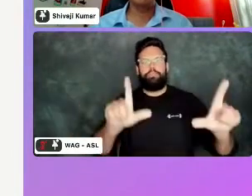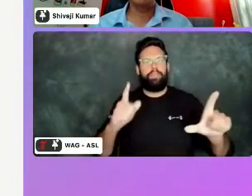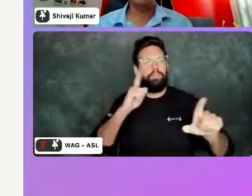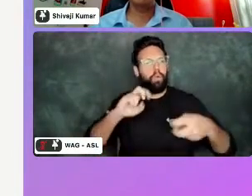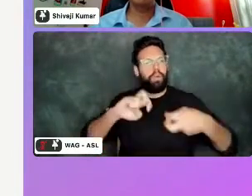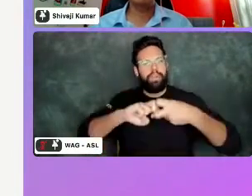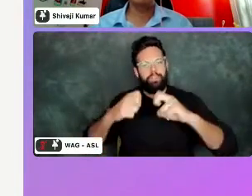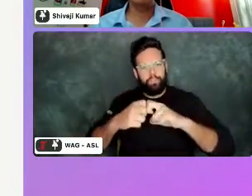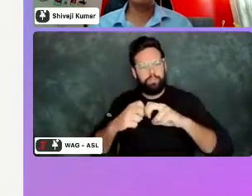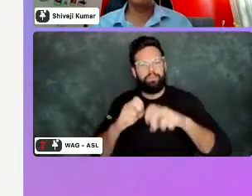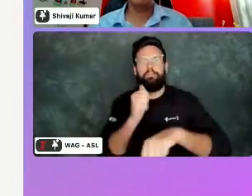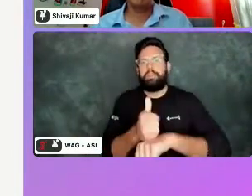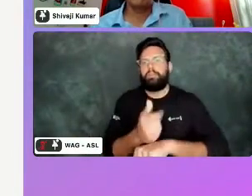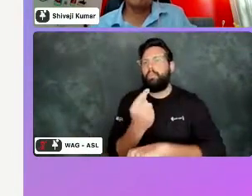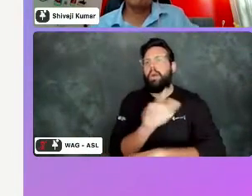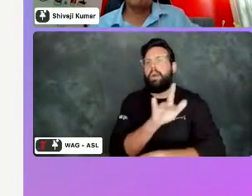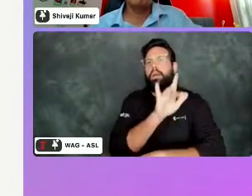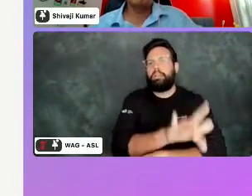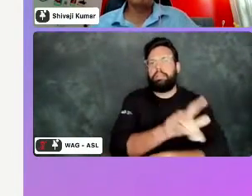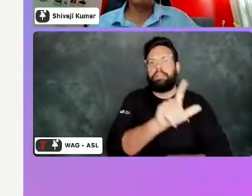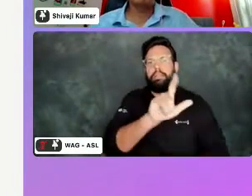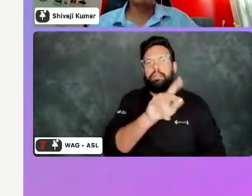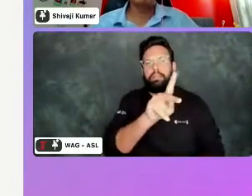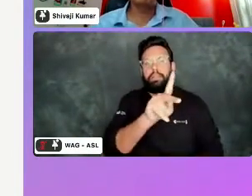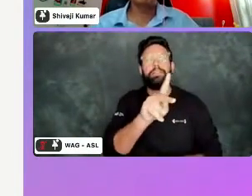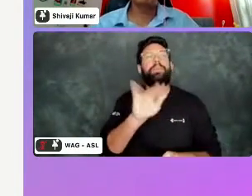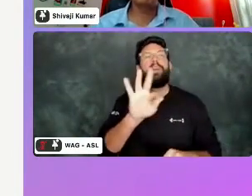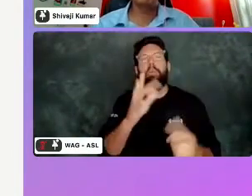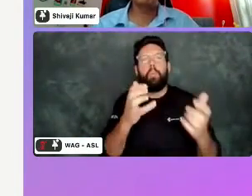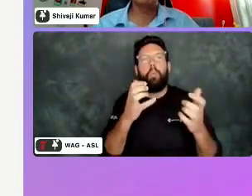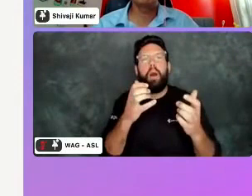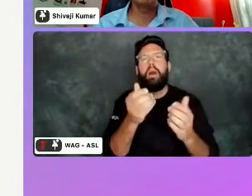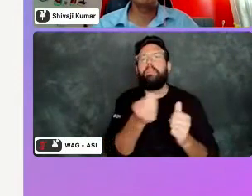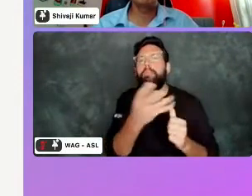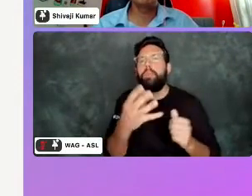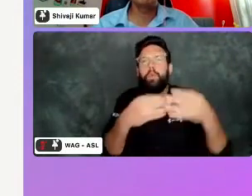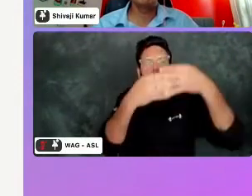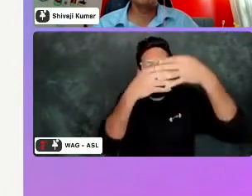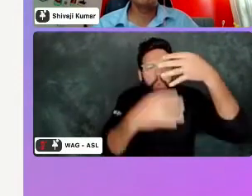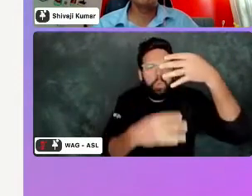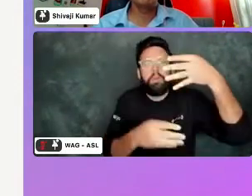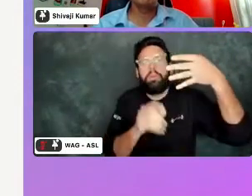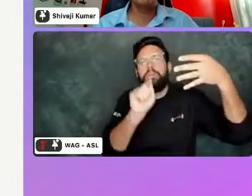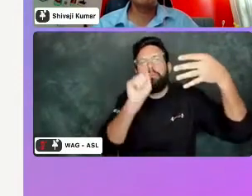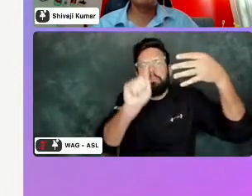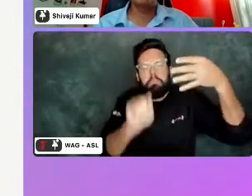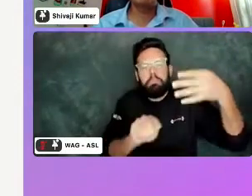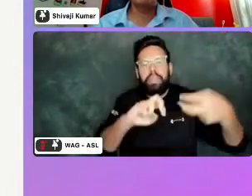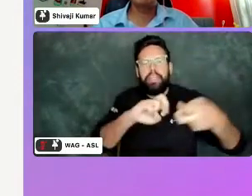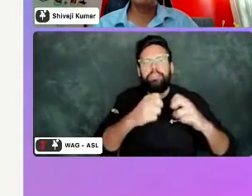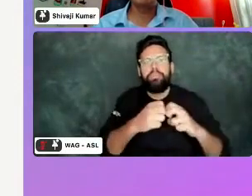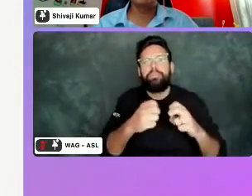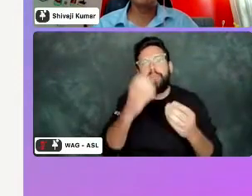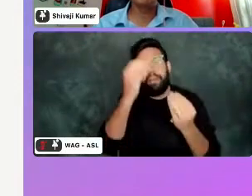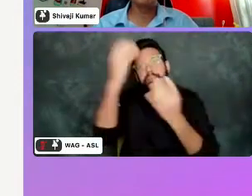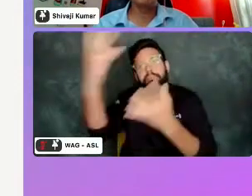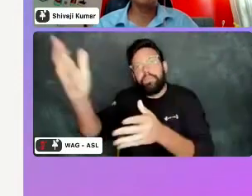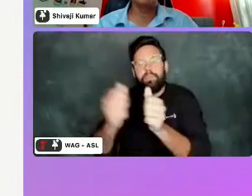so you can actually share this subset of issued report to your teammates, your boss, the stakeholders at your business,